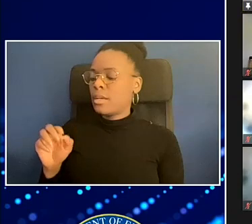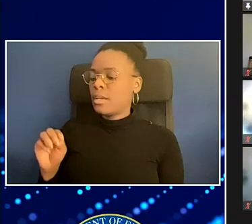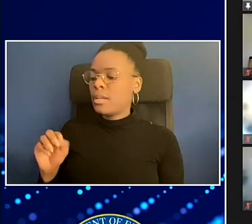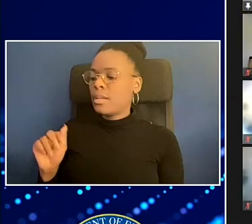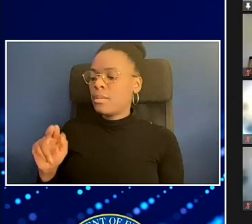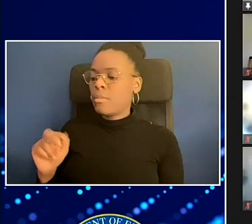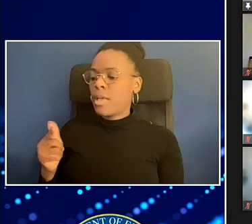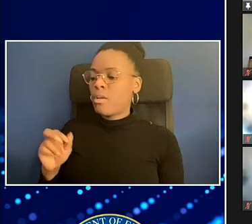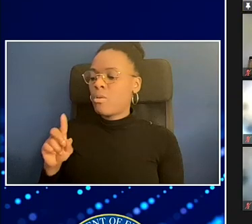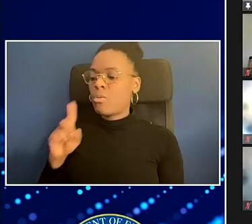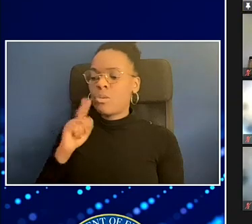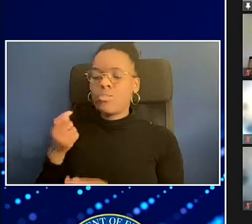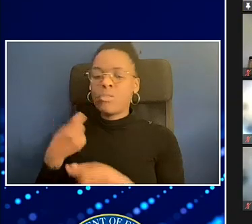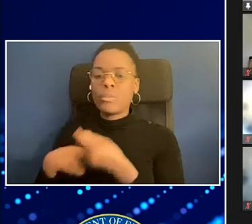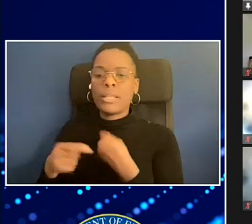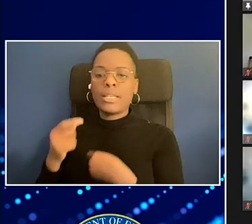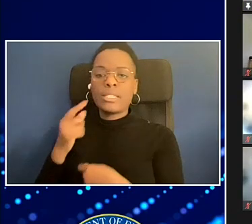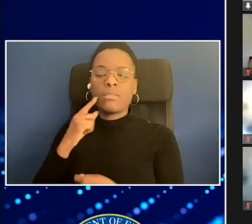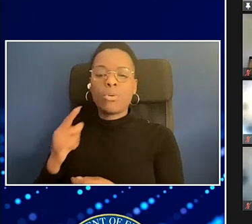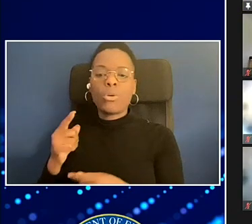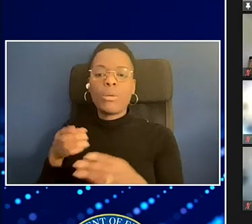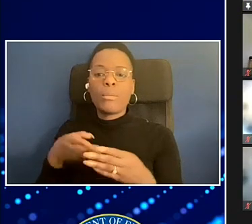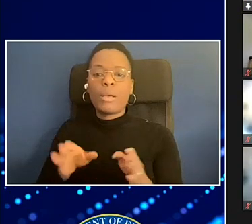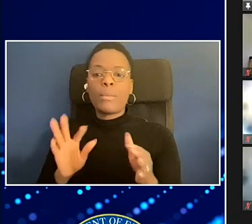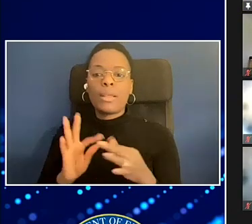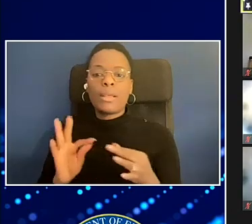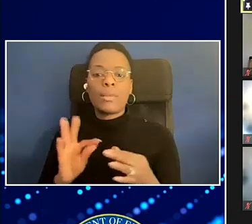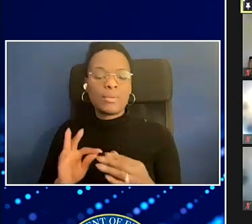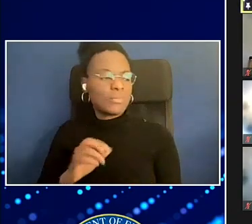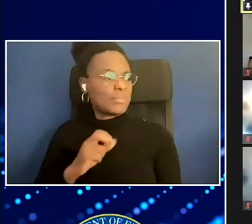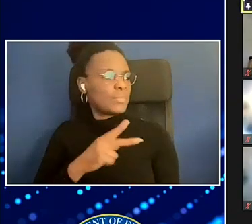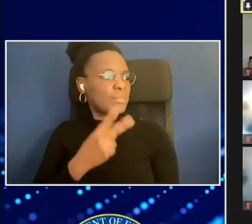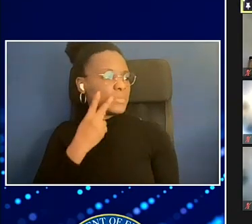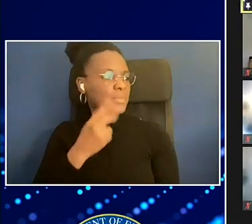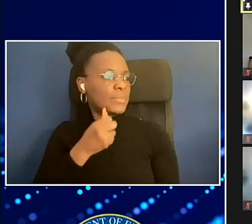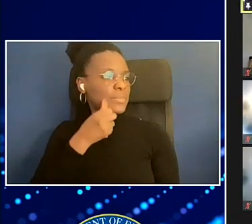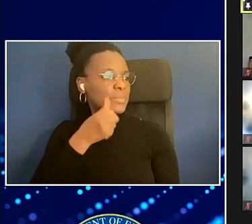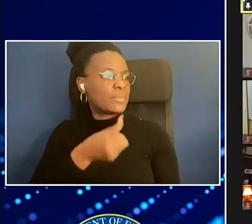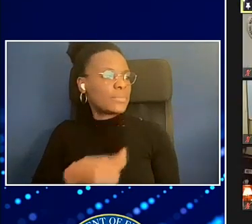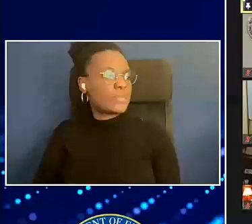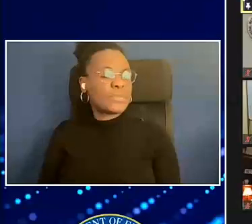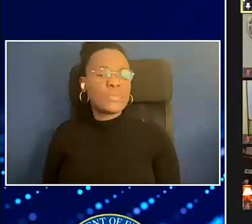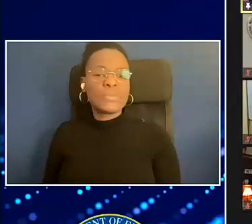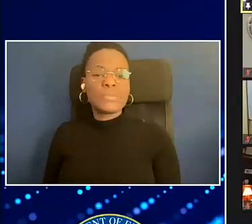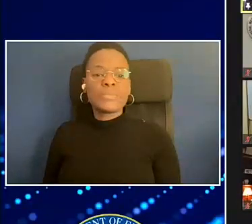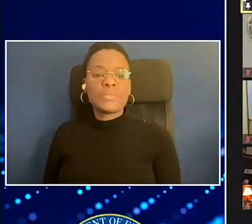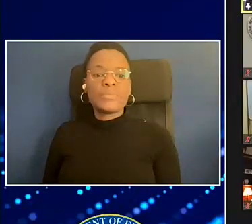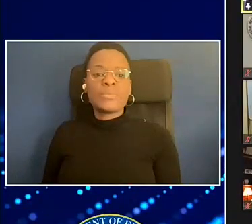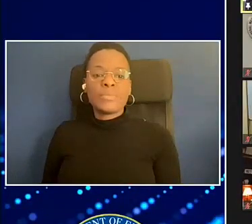period. Okay, we'll see you tomorrow. Thank you. Alright, I believe- Greg, anything from you?